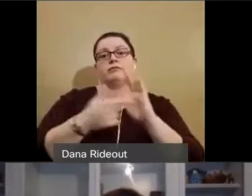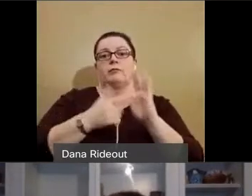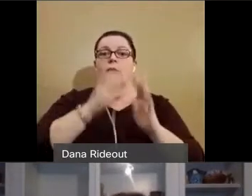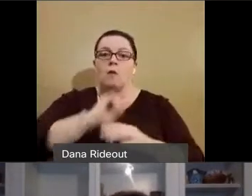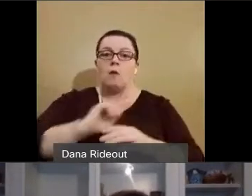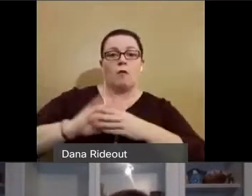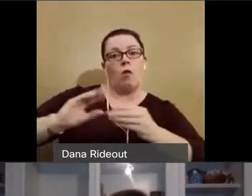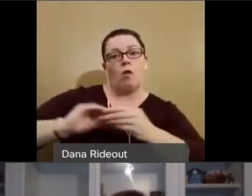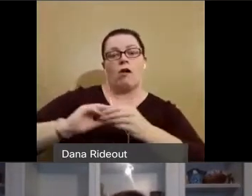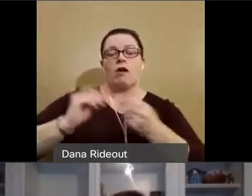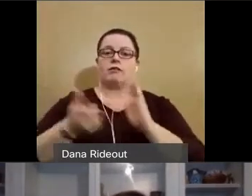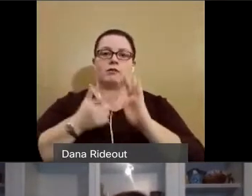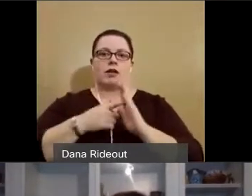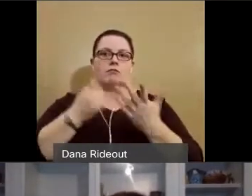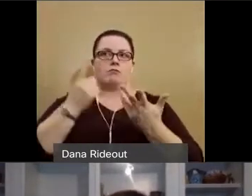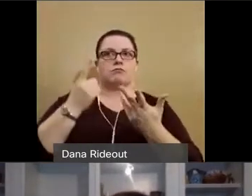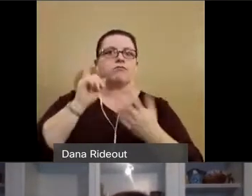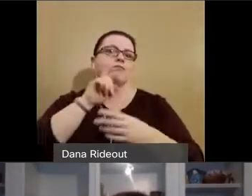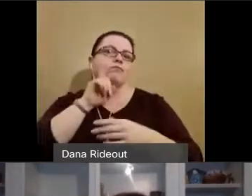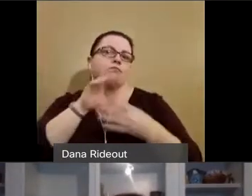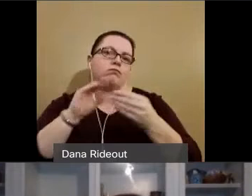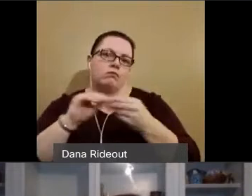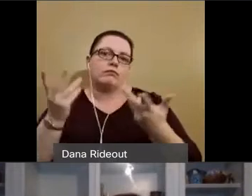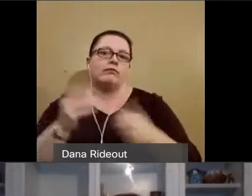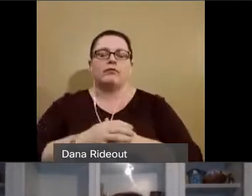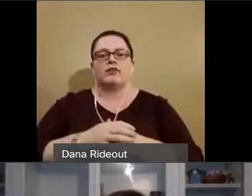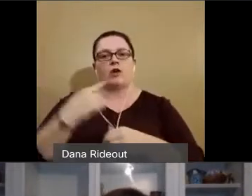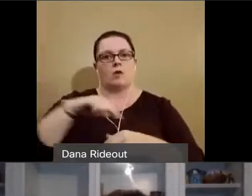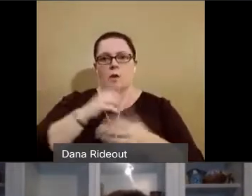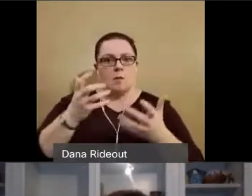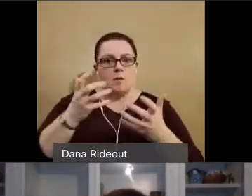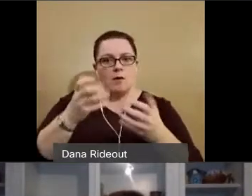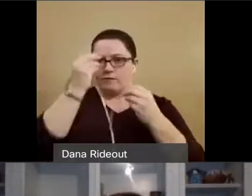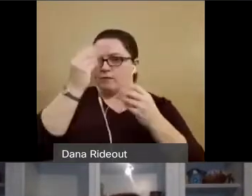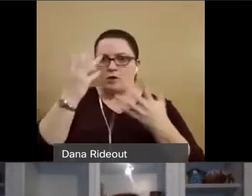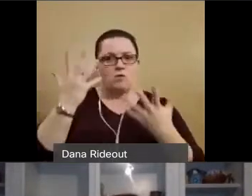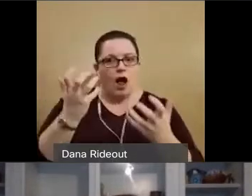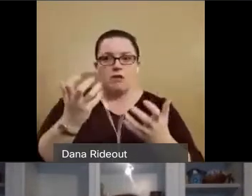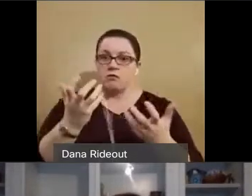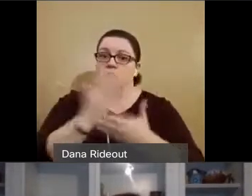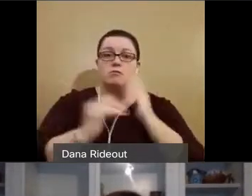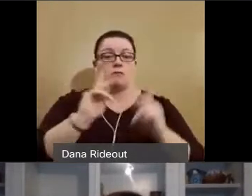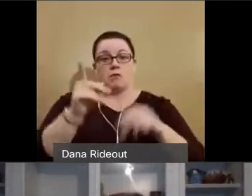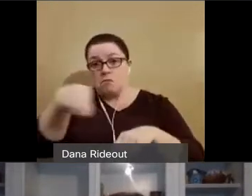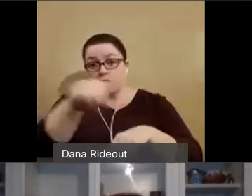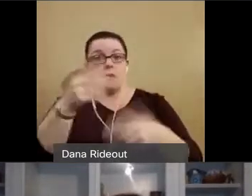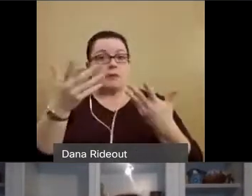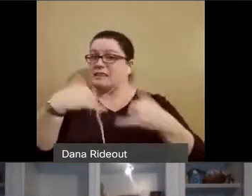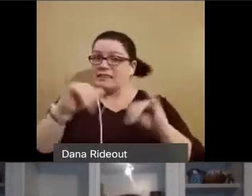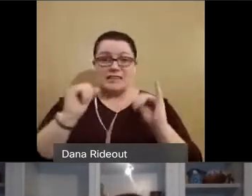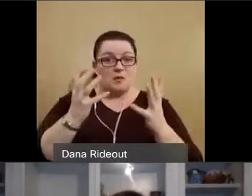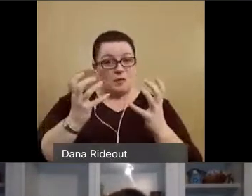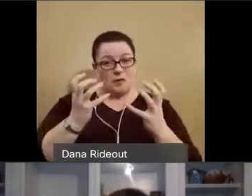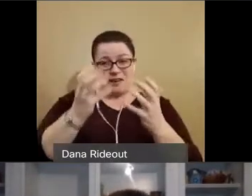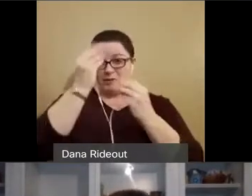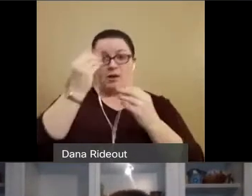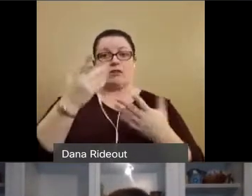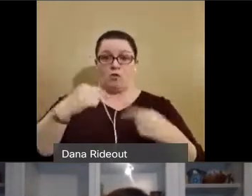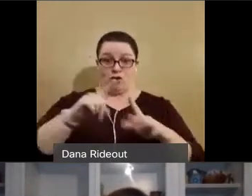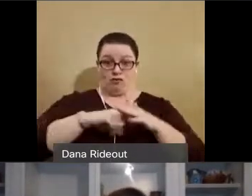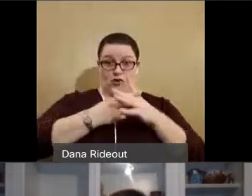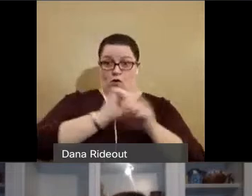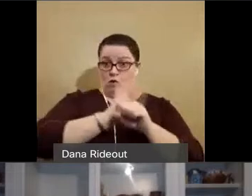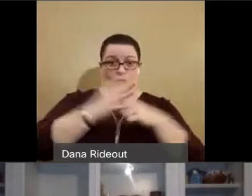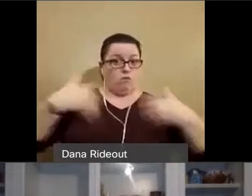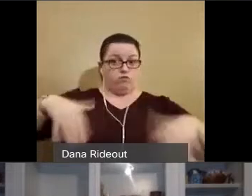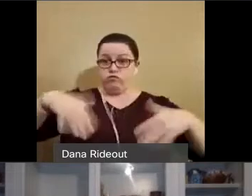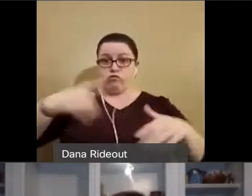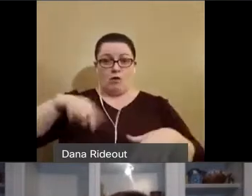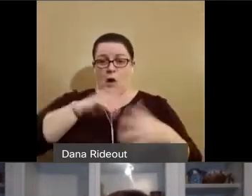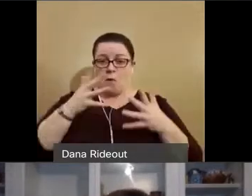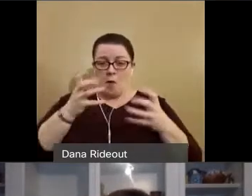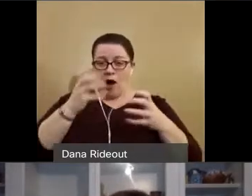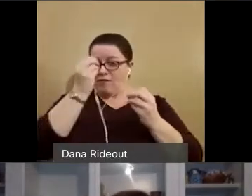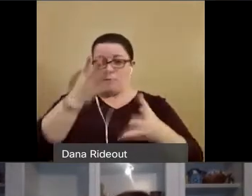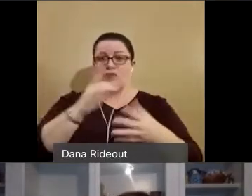So, we're hungry for that information. Probably a lot of you still are hungry for that information we were when this all started and we didn't, we weren't getting information not as fast as we wanted it.